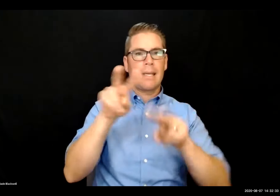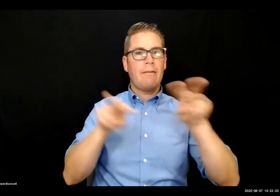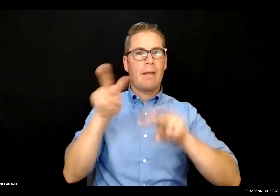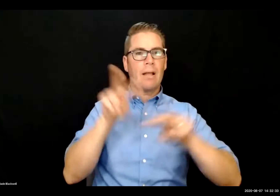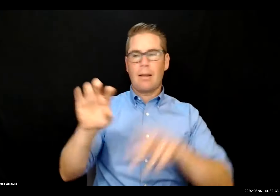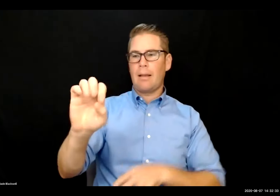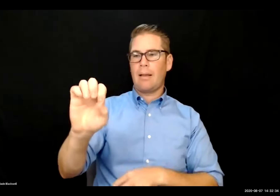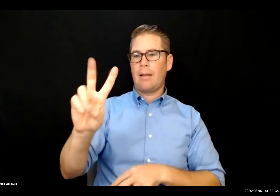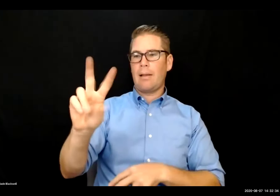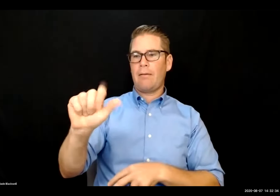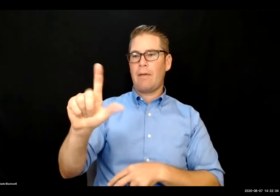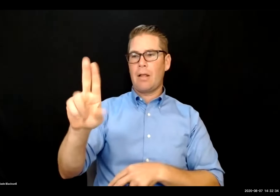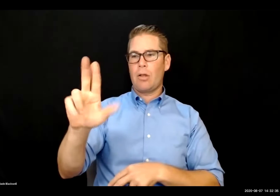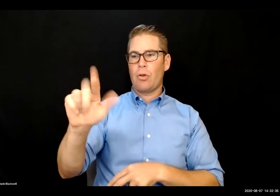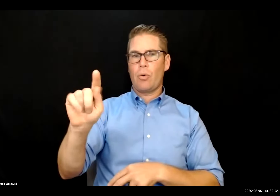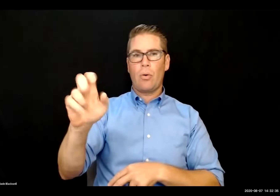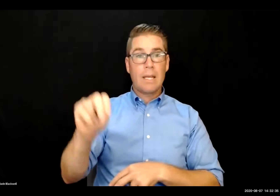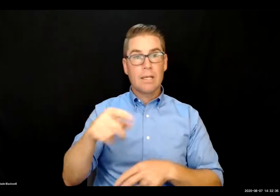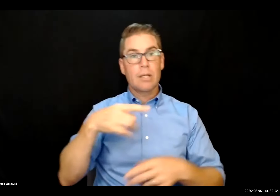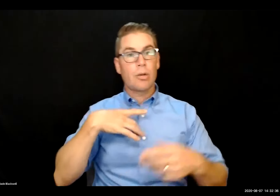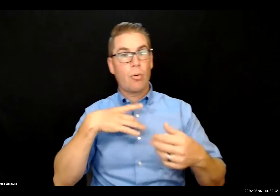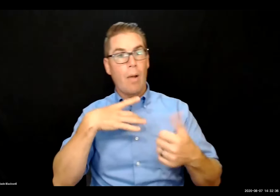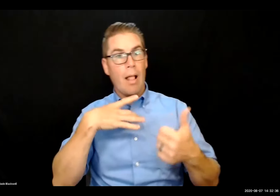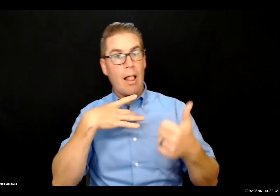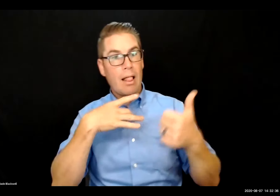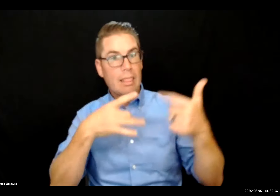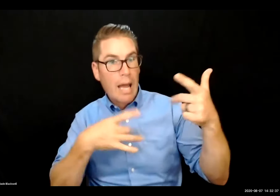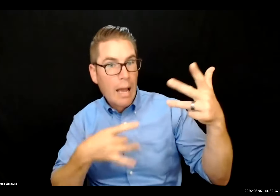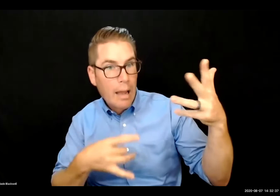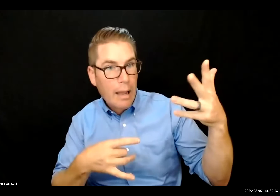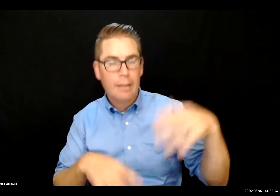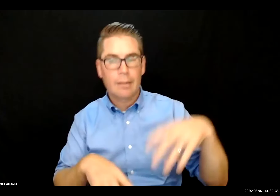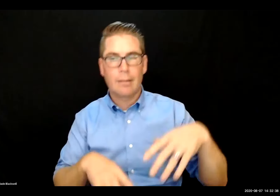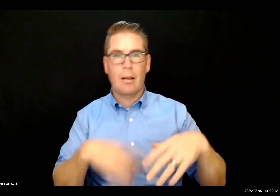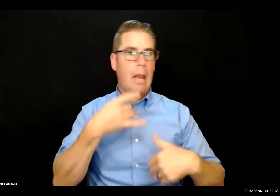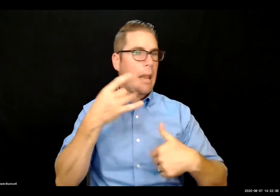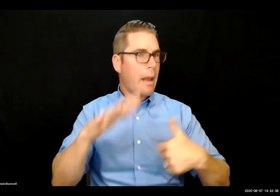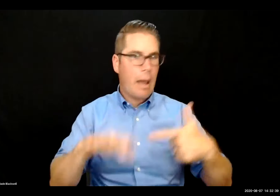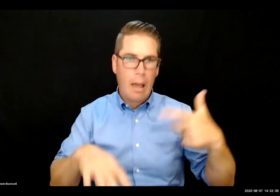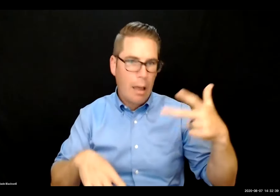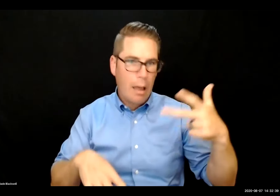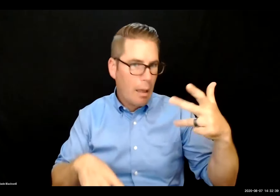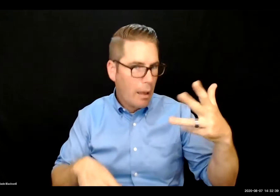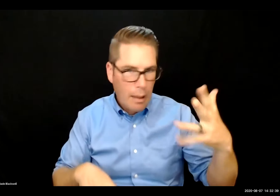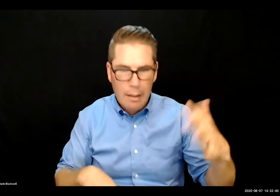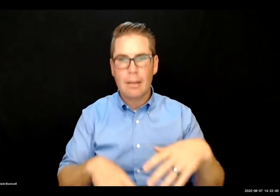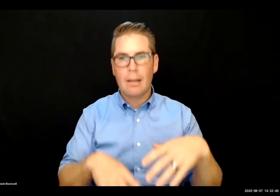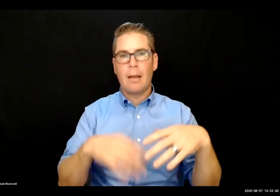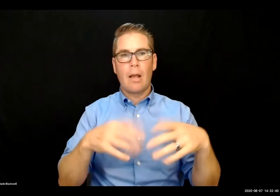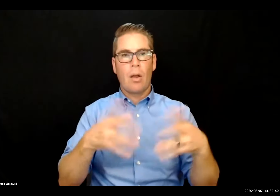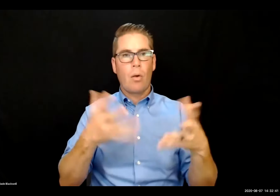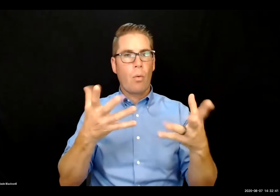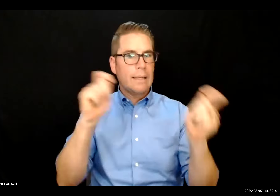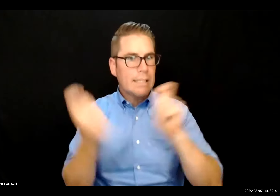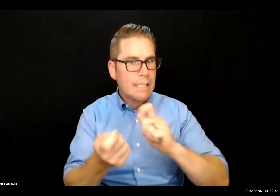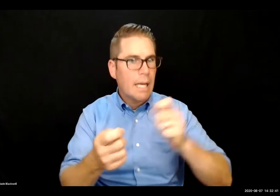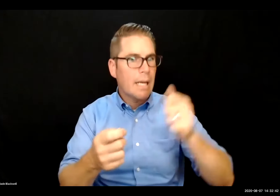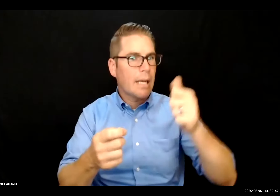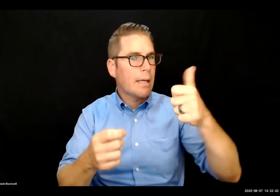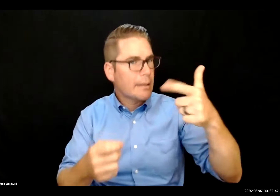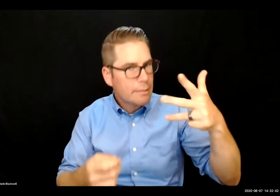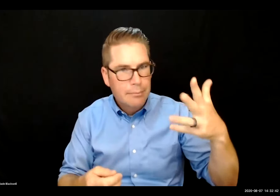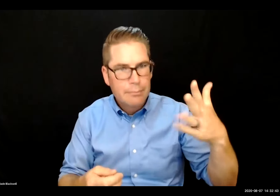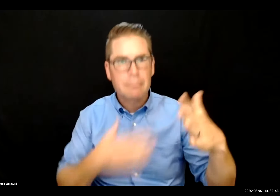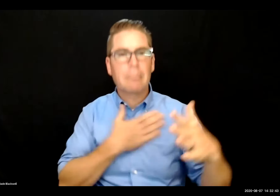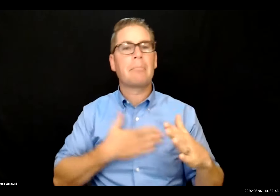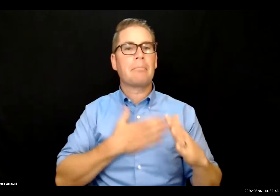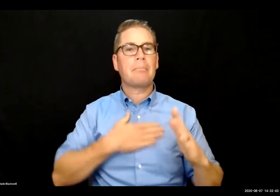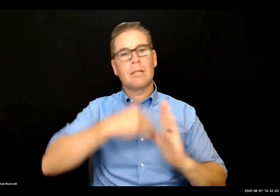At the end of the session make sure you fill out the evaluation tell us what you liked what you didn't like